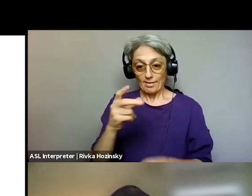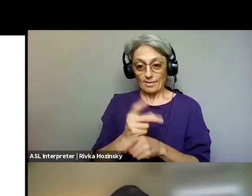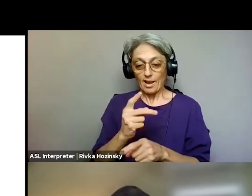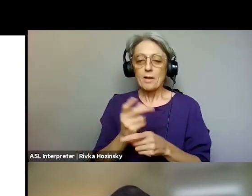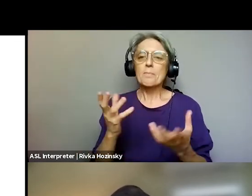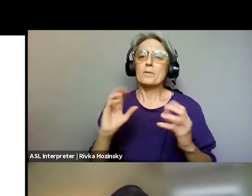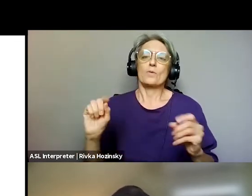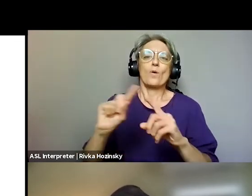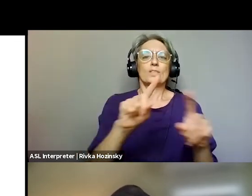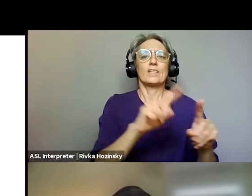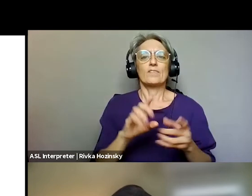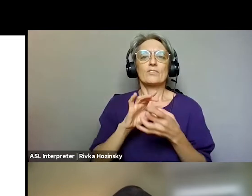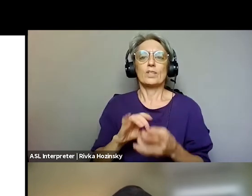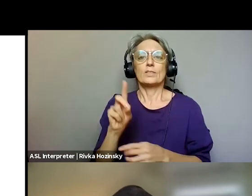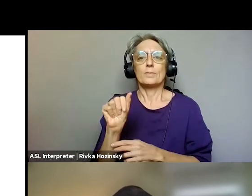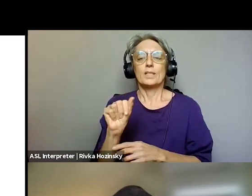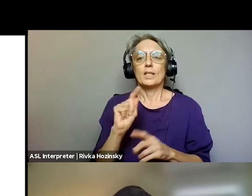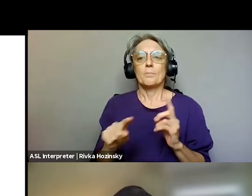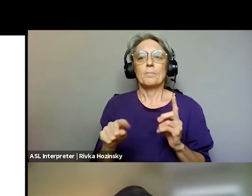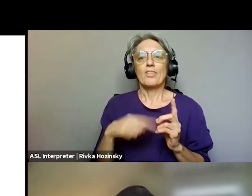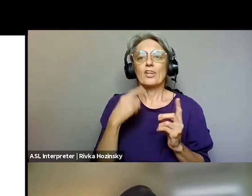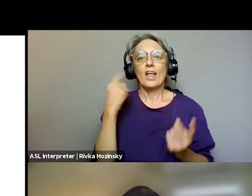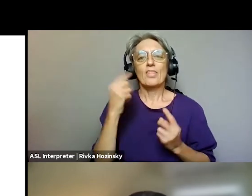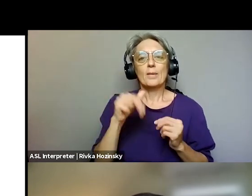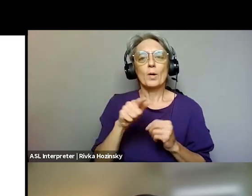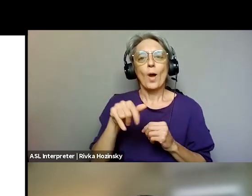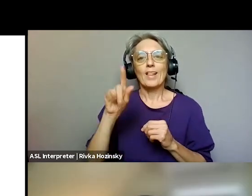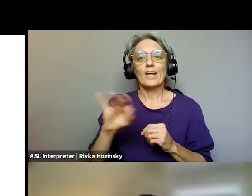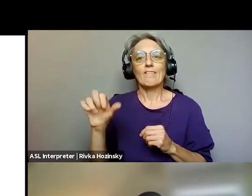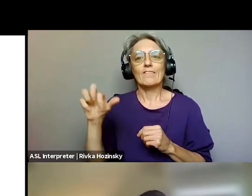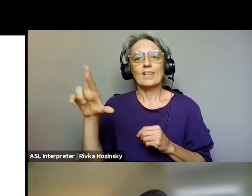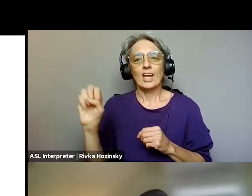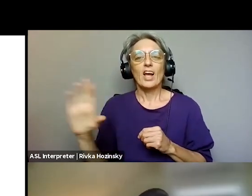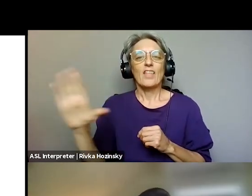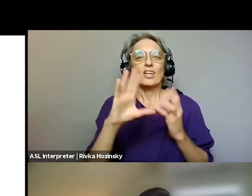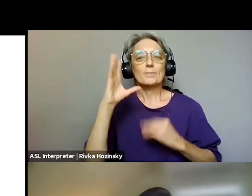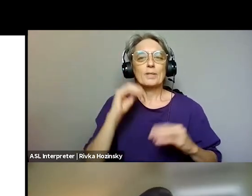the quality of the care and the experiences of people. So I want to also kind of pivot to